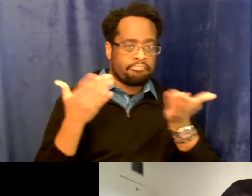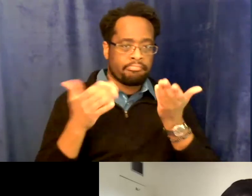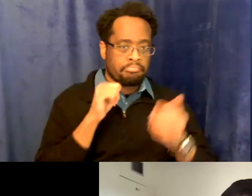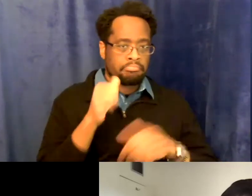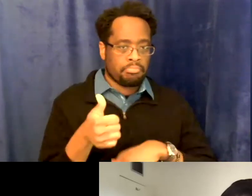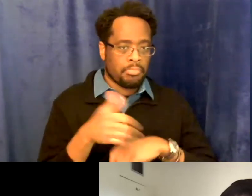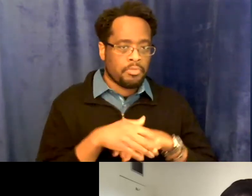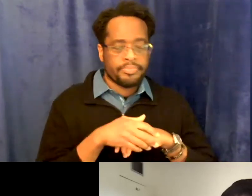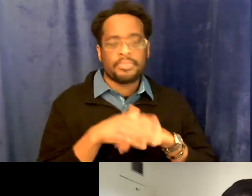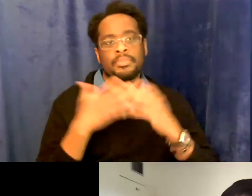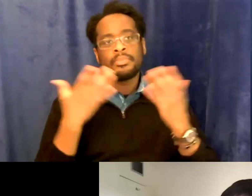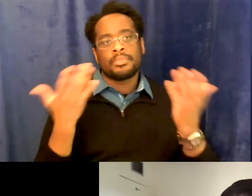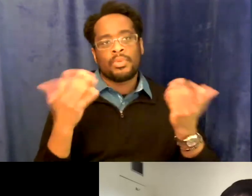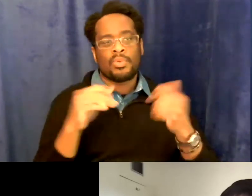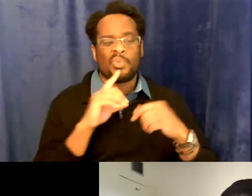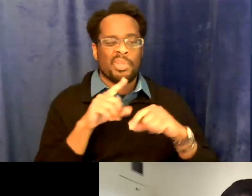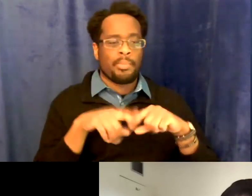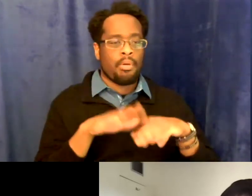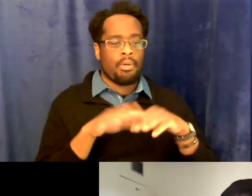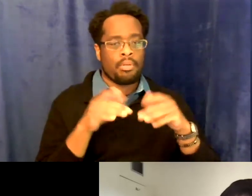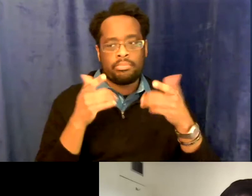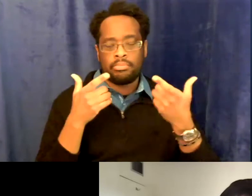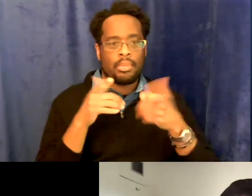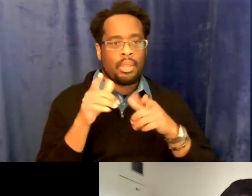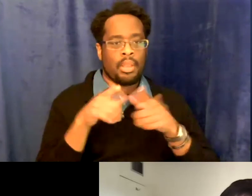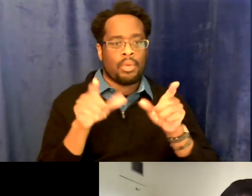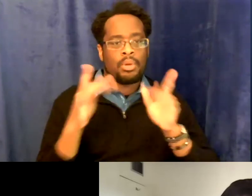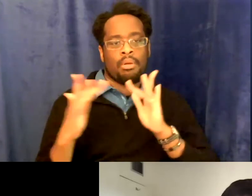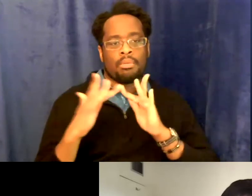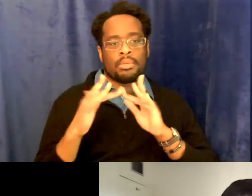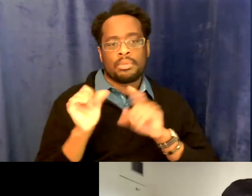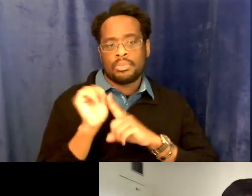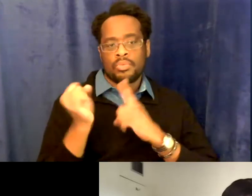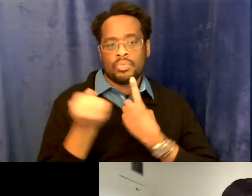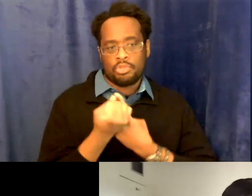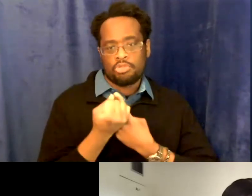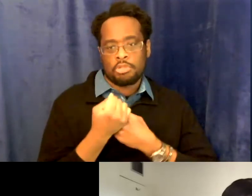you're not traveling much you may not be abreast of what's happening in other states but it depends